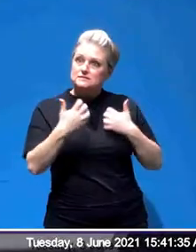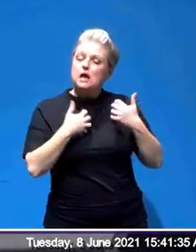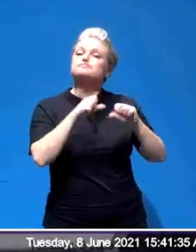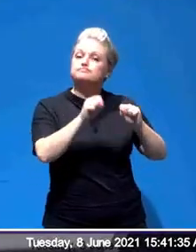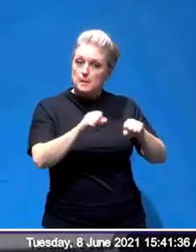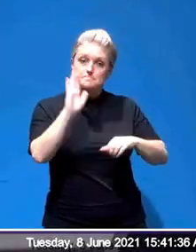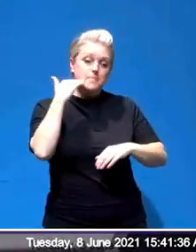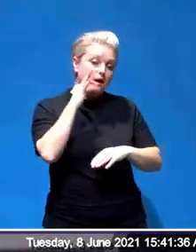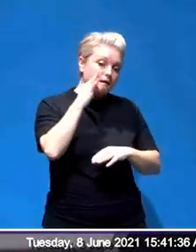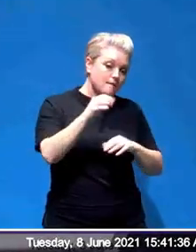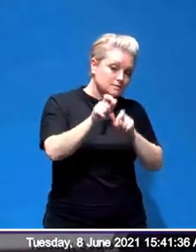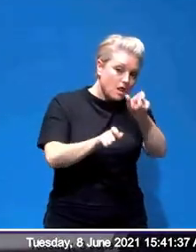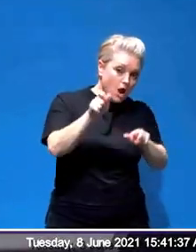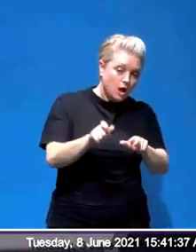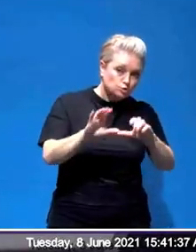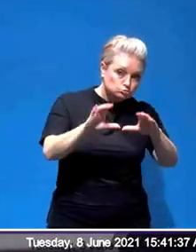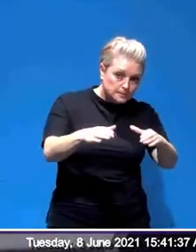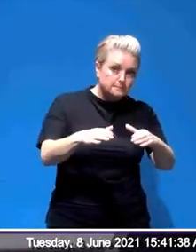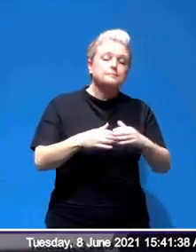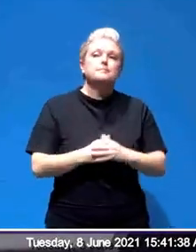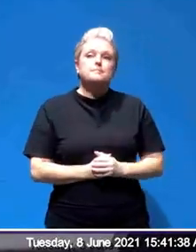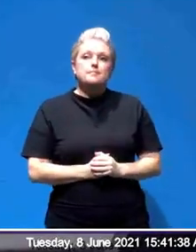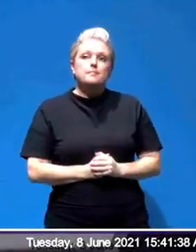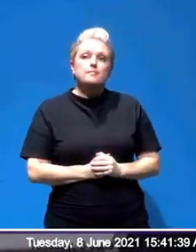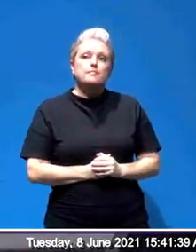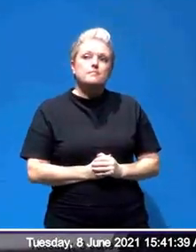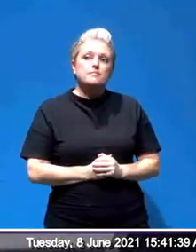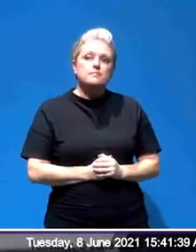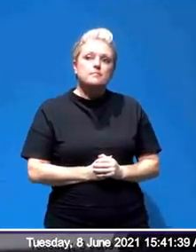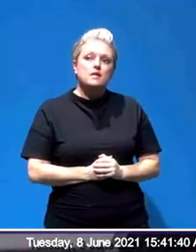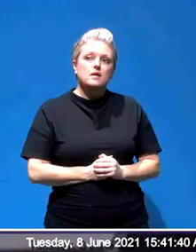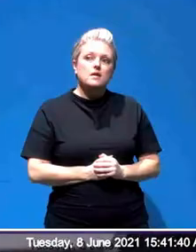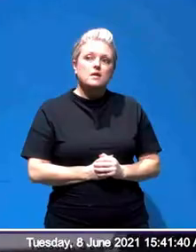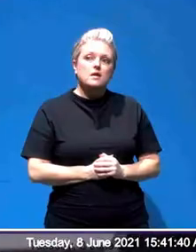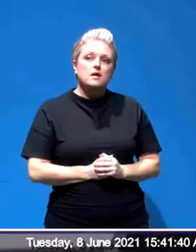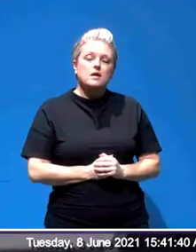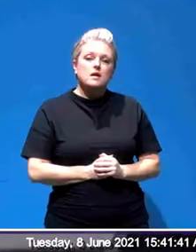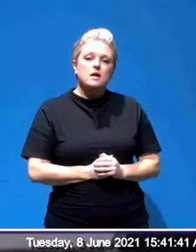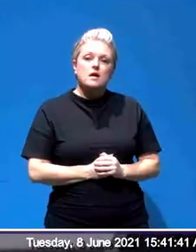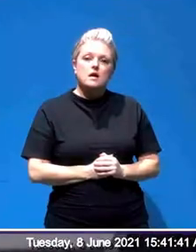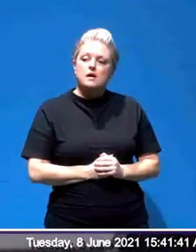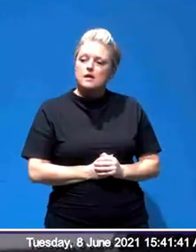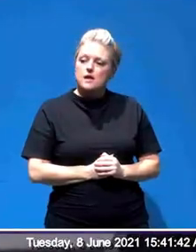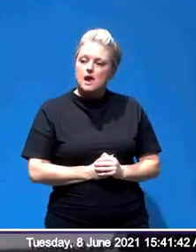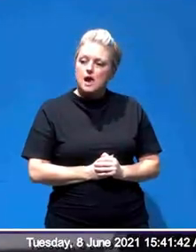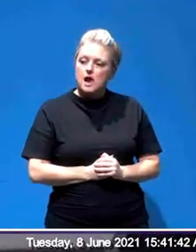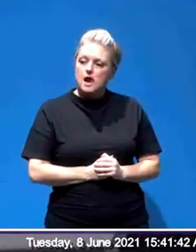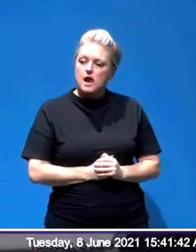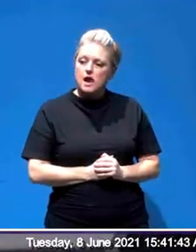with those; and feedback, certainly there has been feedback